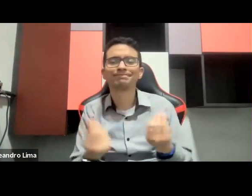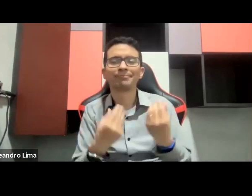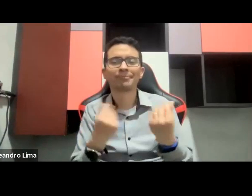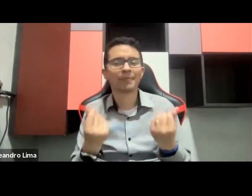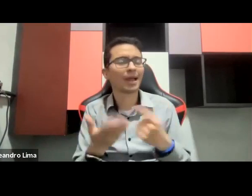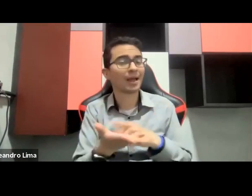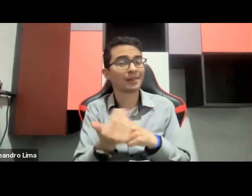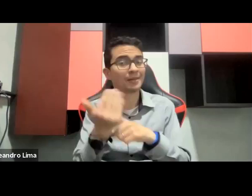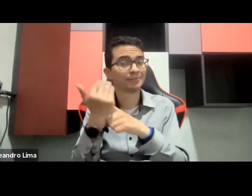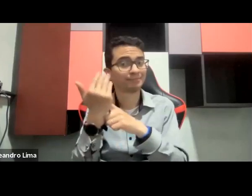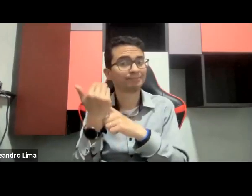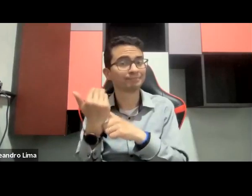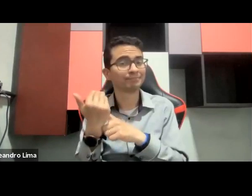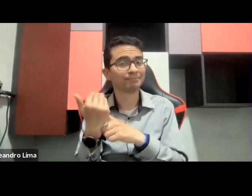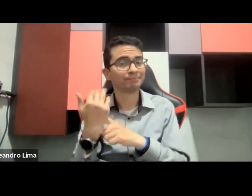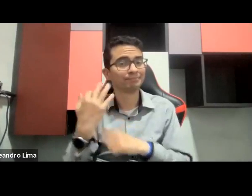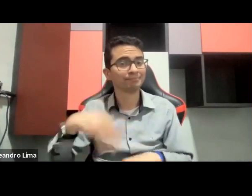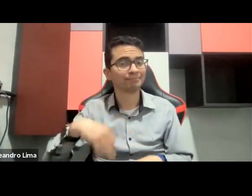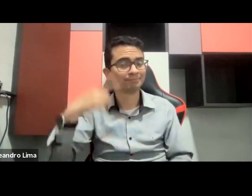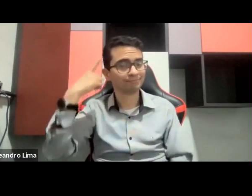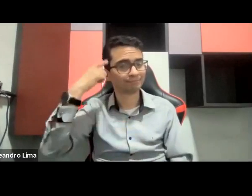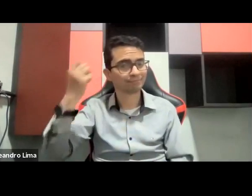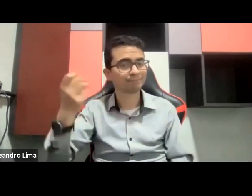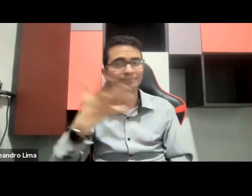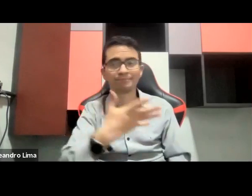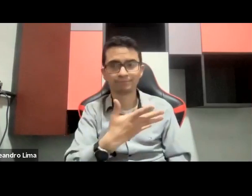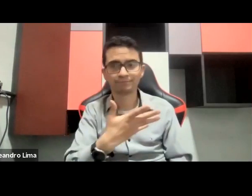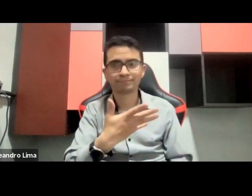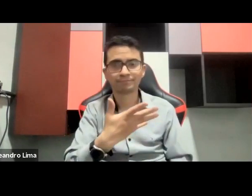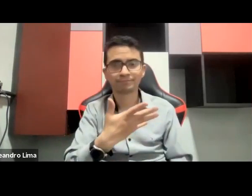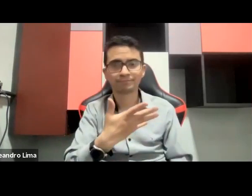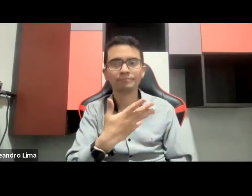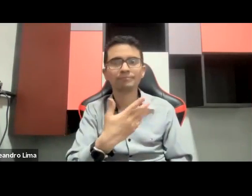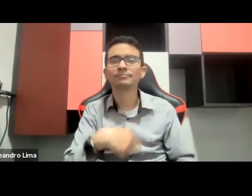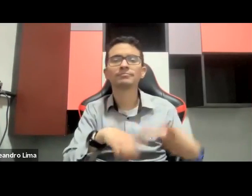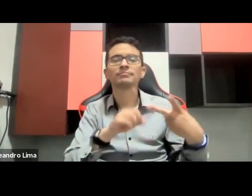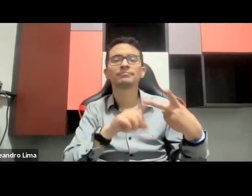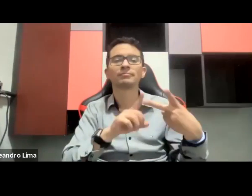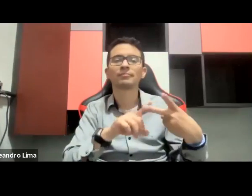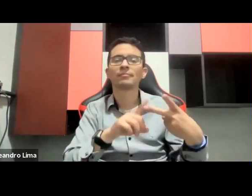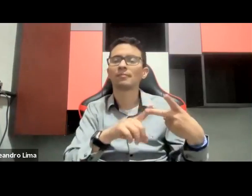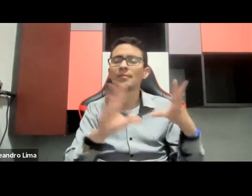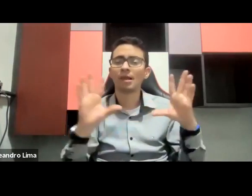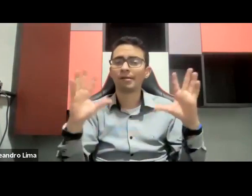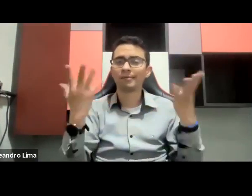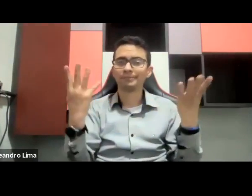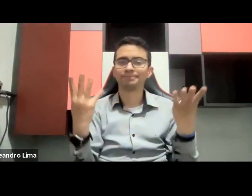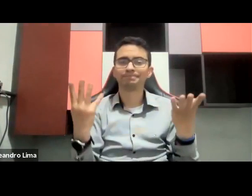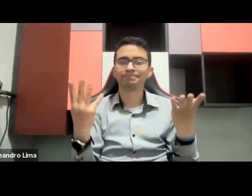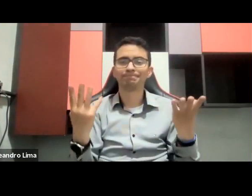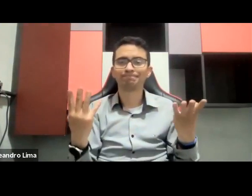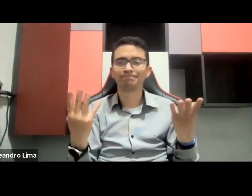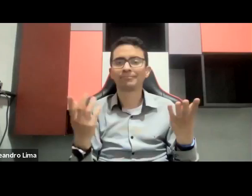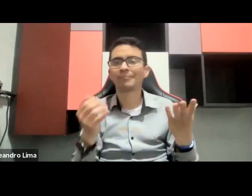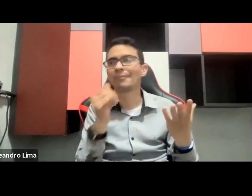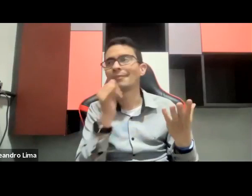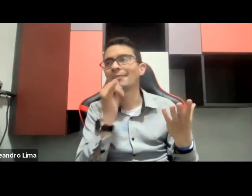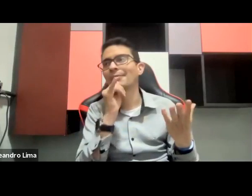technological soul use. lution second one well second, what happened. The second, what happened, the partners recognized the